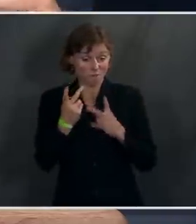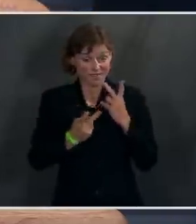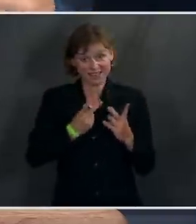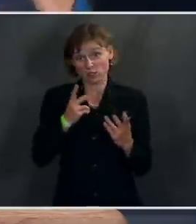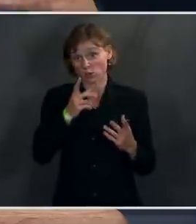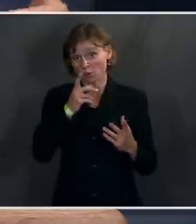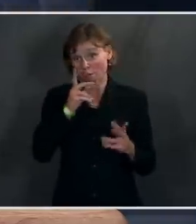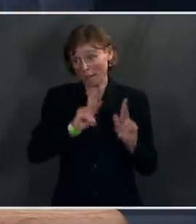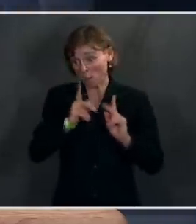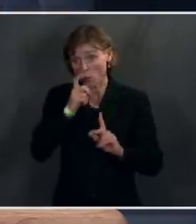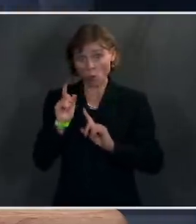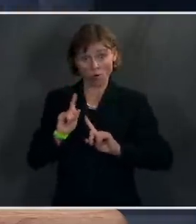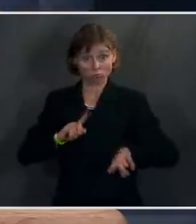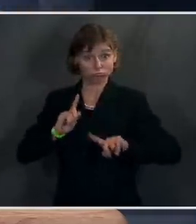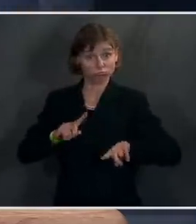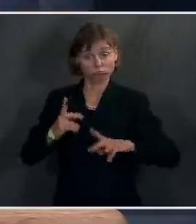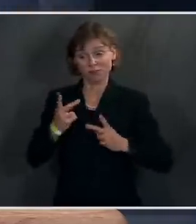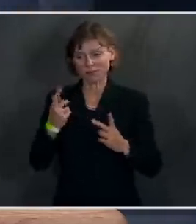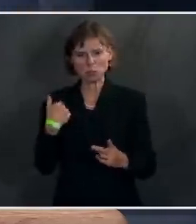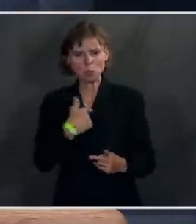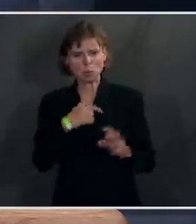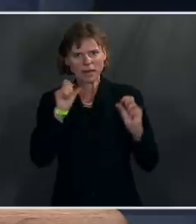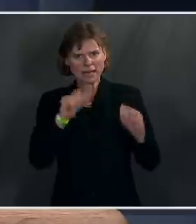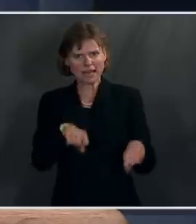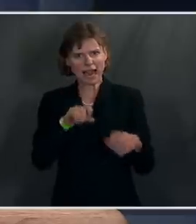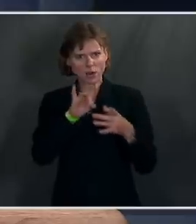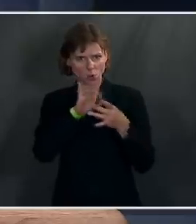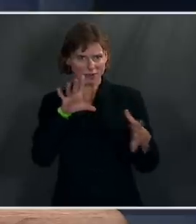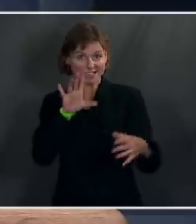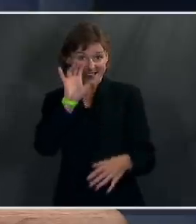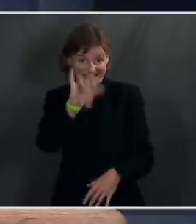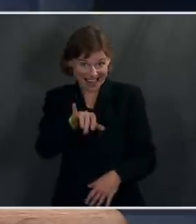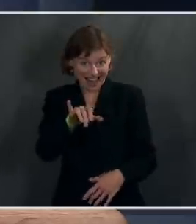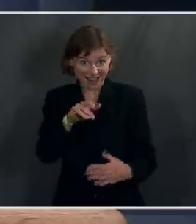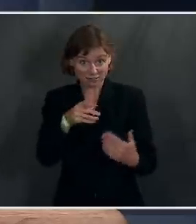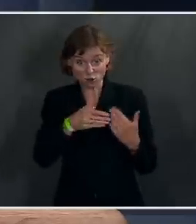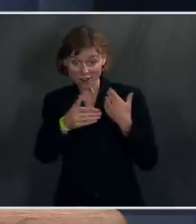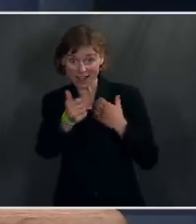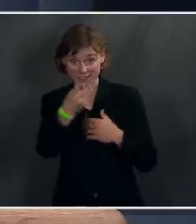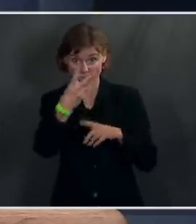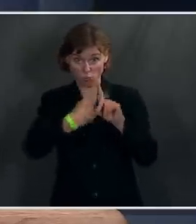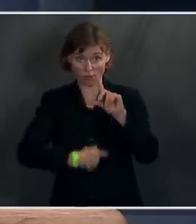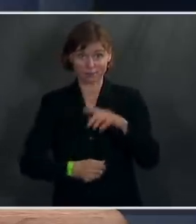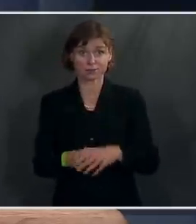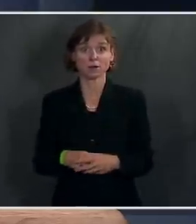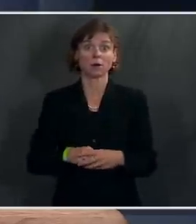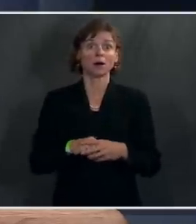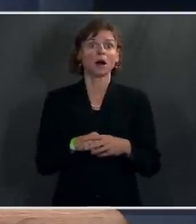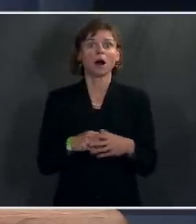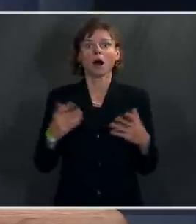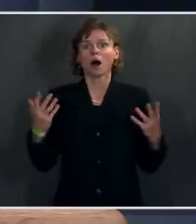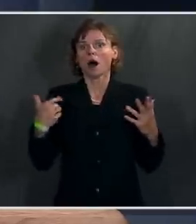And we have a -- the ability to release that over the coming months. I'm not aware of an assessment of that,